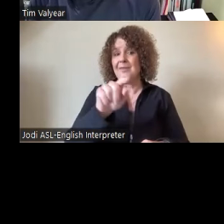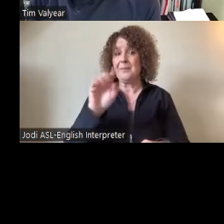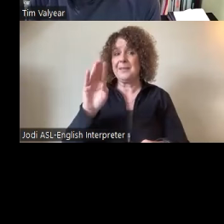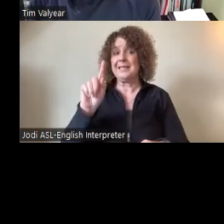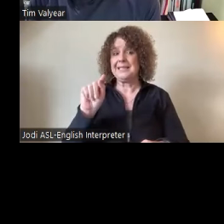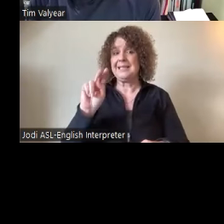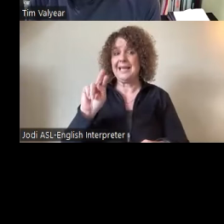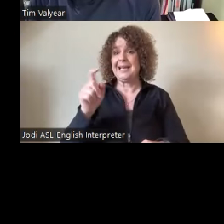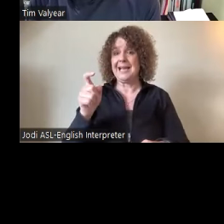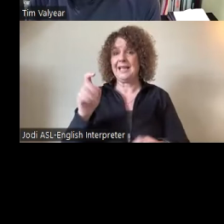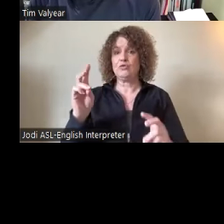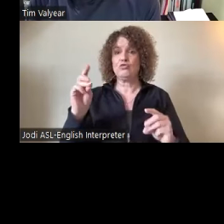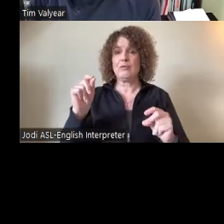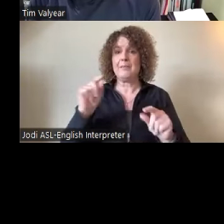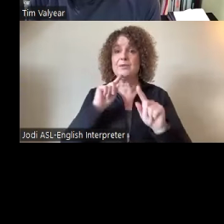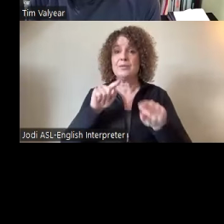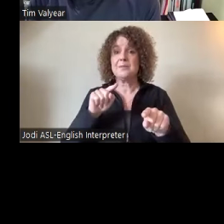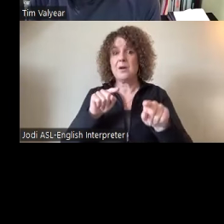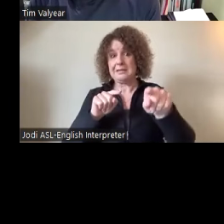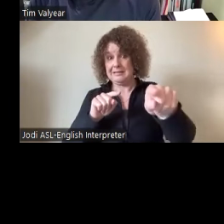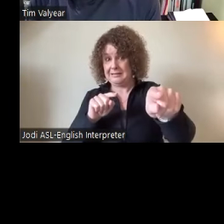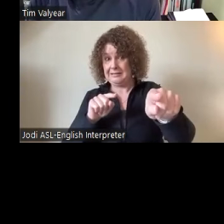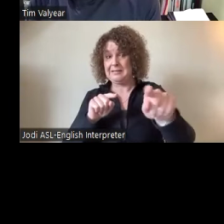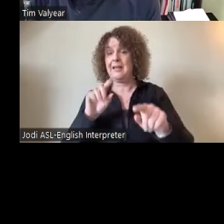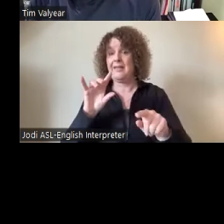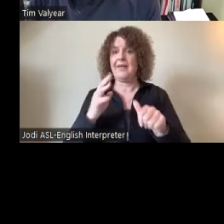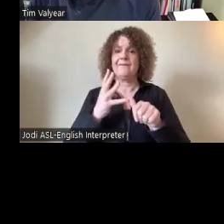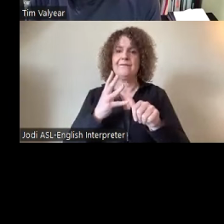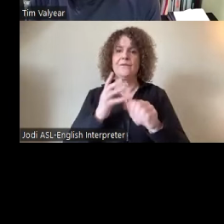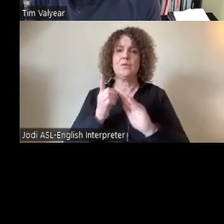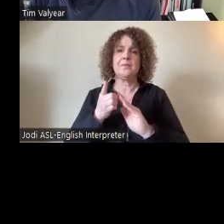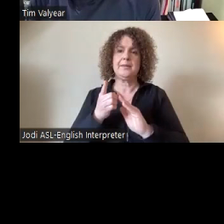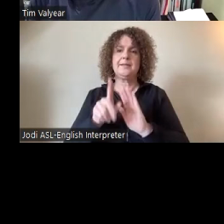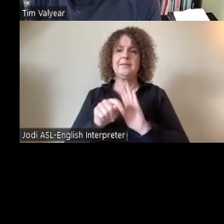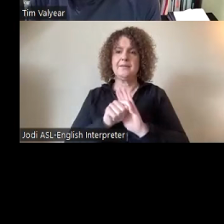given. And I think